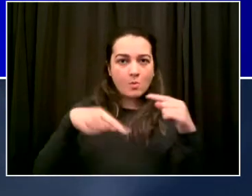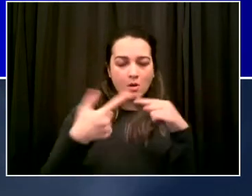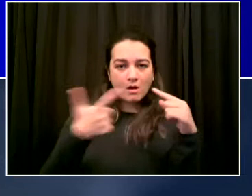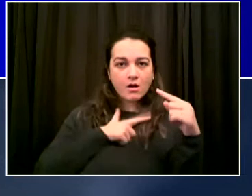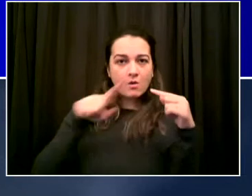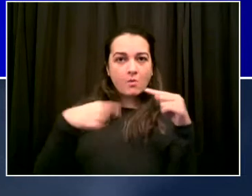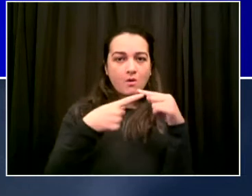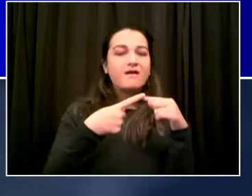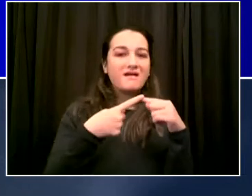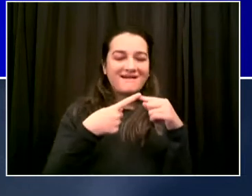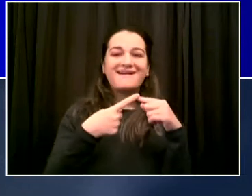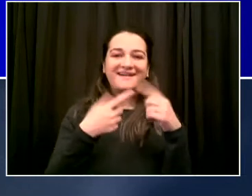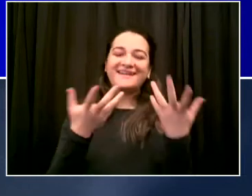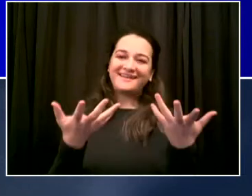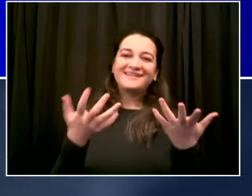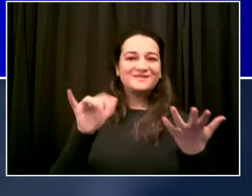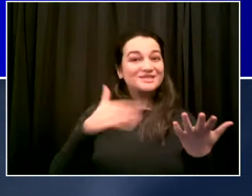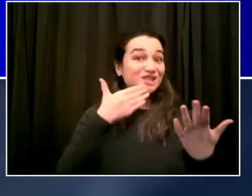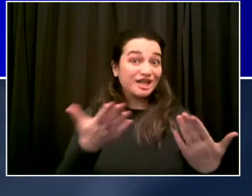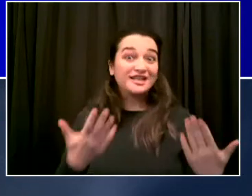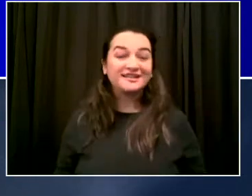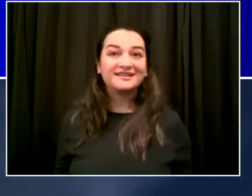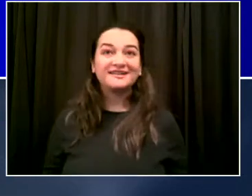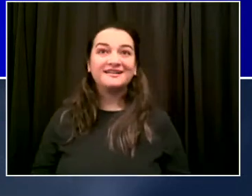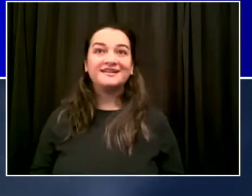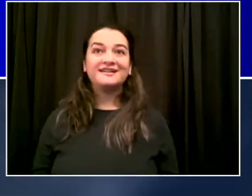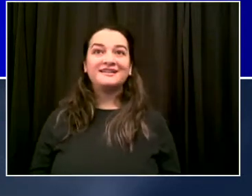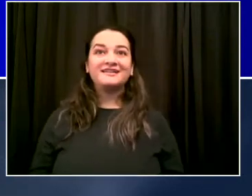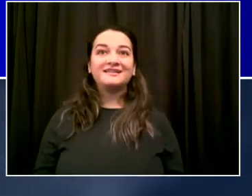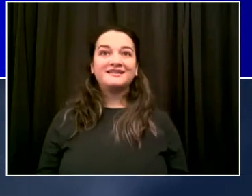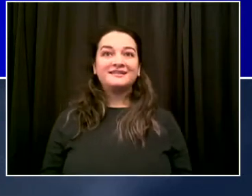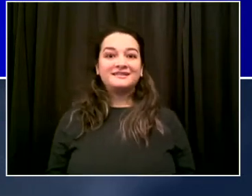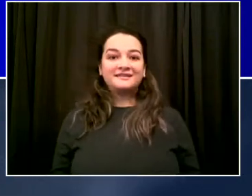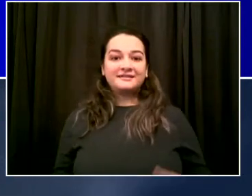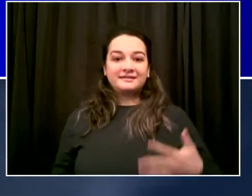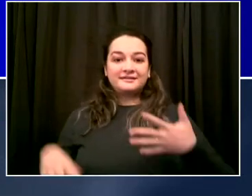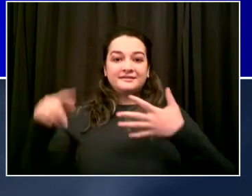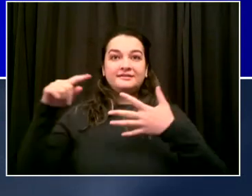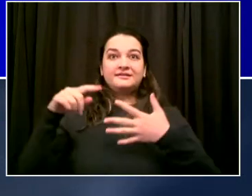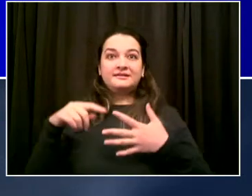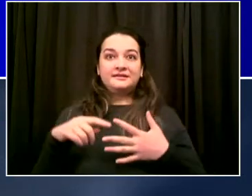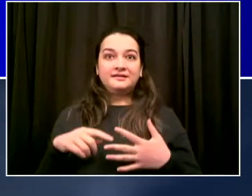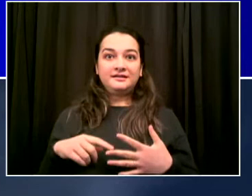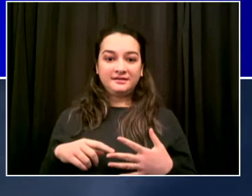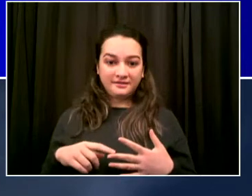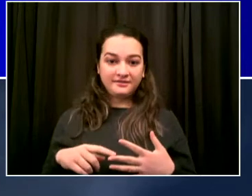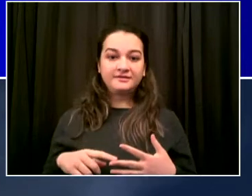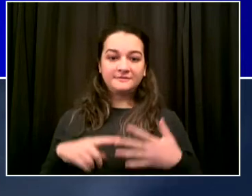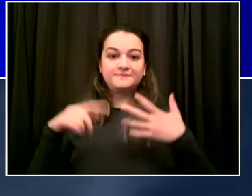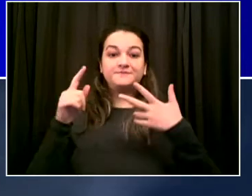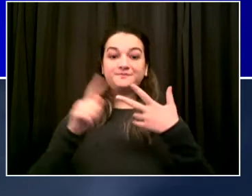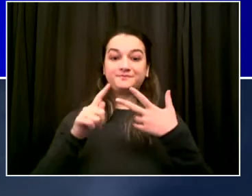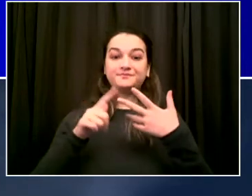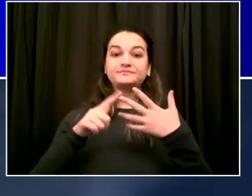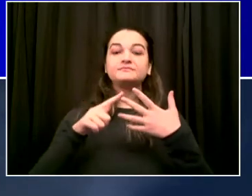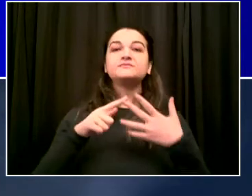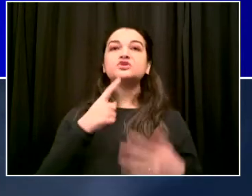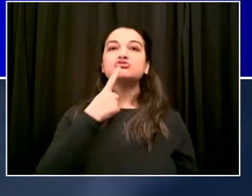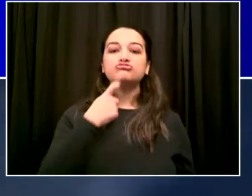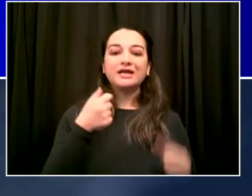TO GET TO, TTATH IS GOING TO SLOW THINGS DOWN WE WANT AS MANY SISIEST AS POSSIBLE AS LOCAL AS POSSIBLE. CUT THE RED TAPE. KEEP THE SUPPLIES GOING, FEDERARA LSSTTAE GOVERNMENT HAS A VARIETY OF ROLES